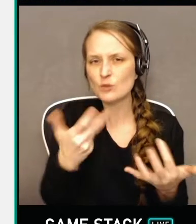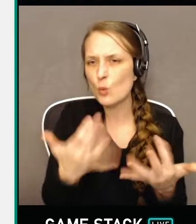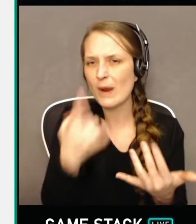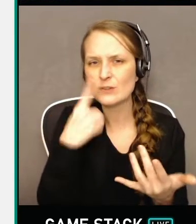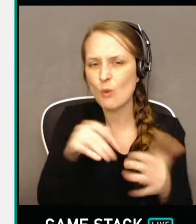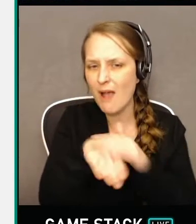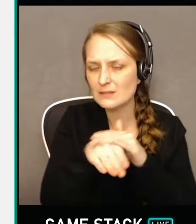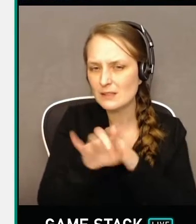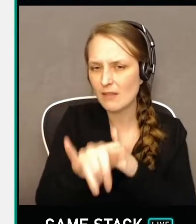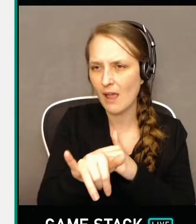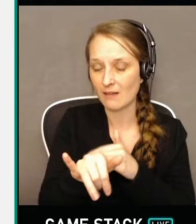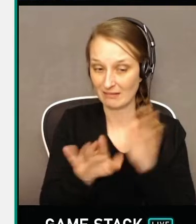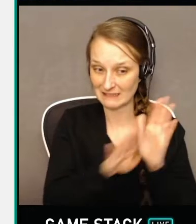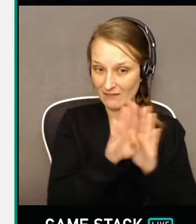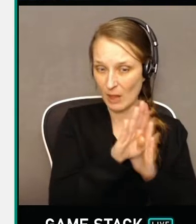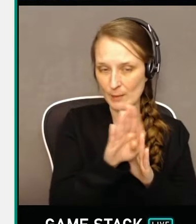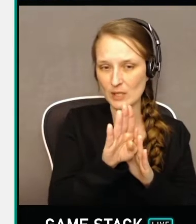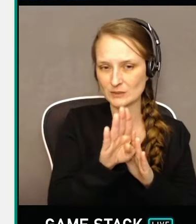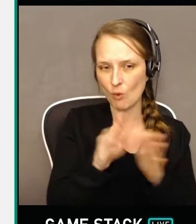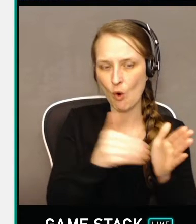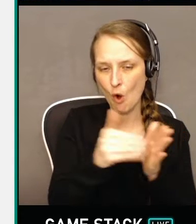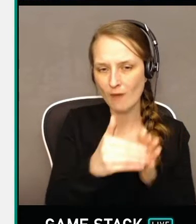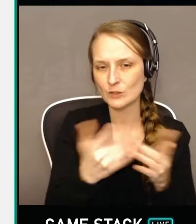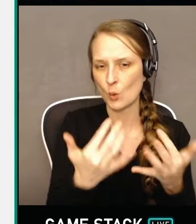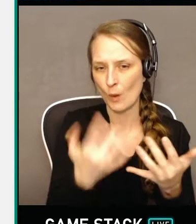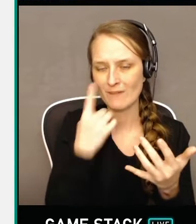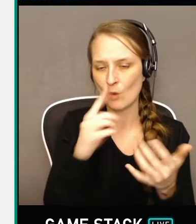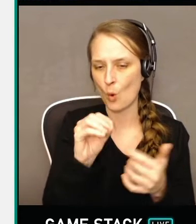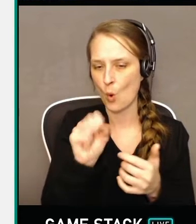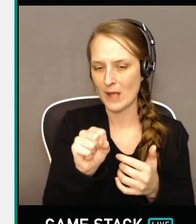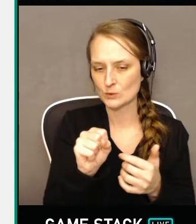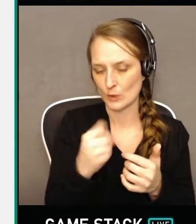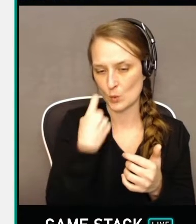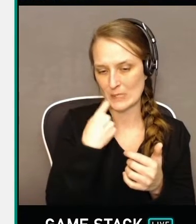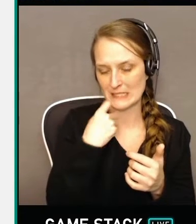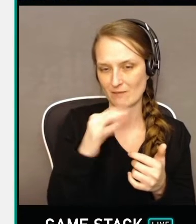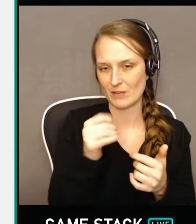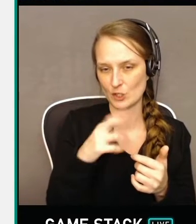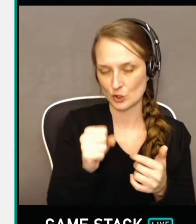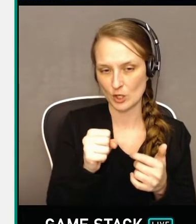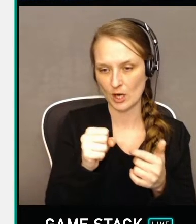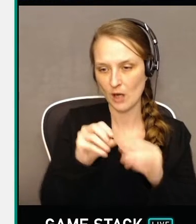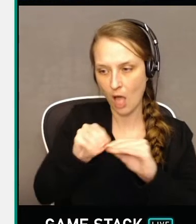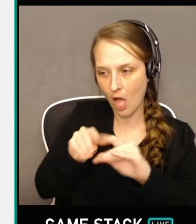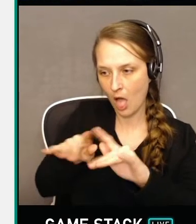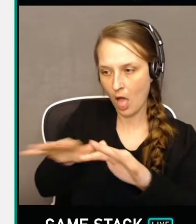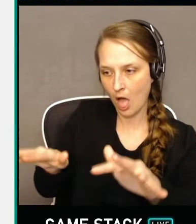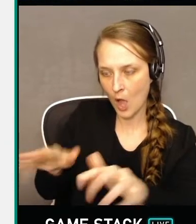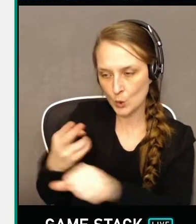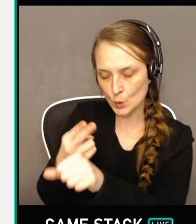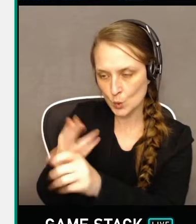These developers will often wait until an OS with our latest features reaches a large enough audience of gamers,